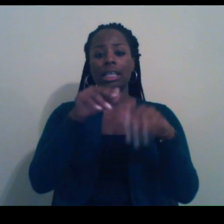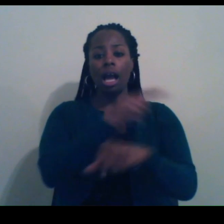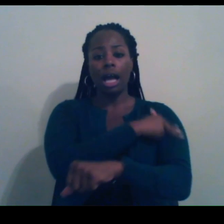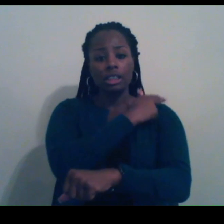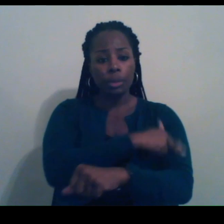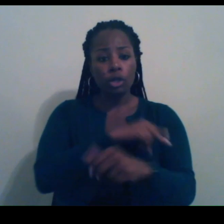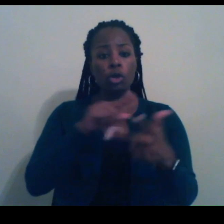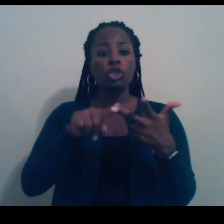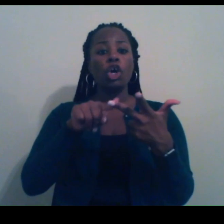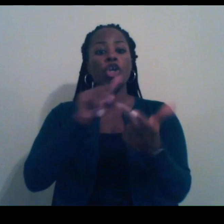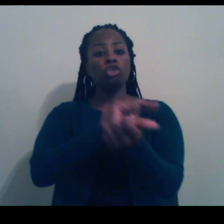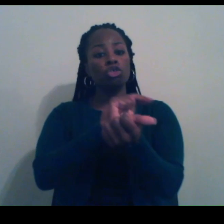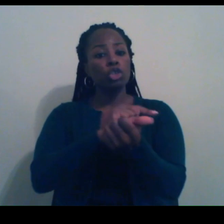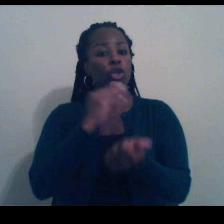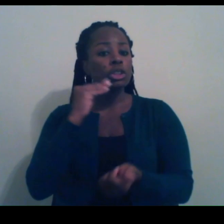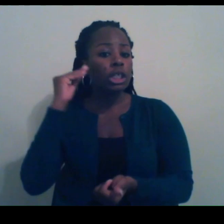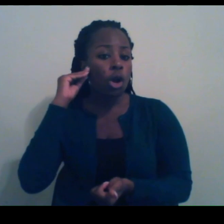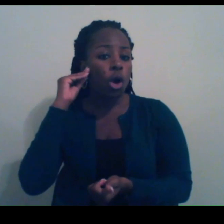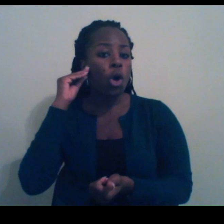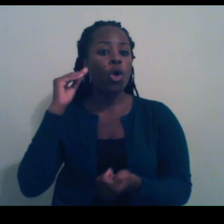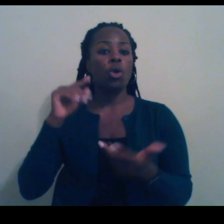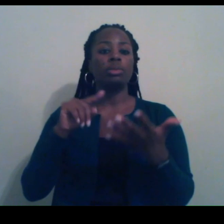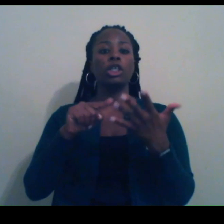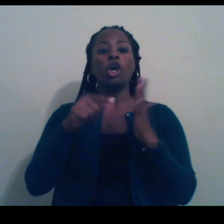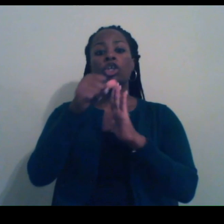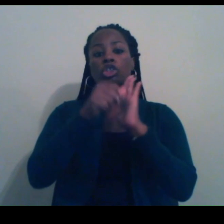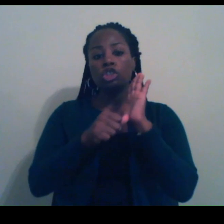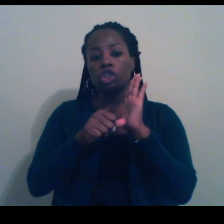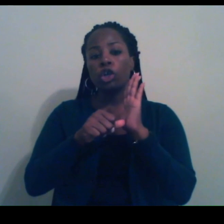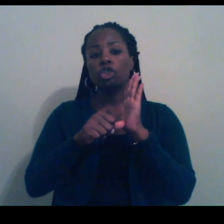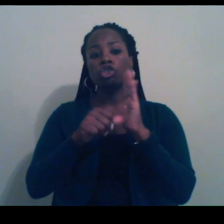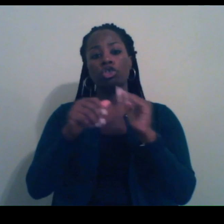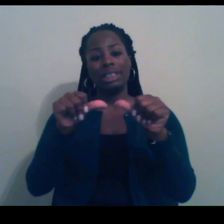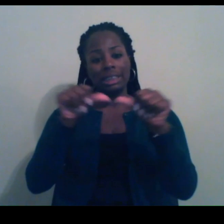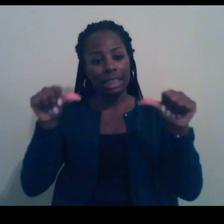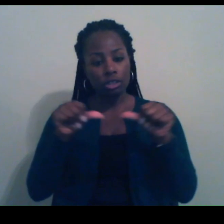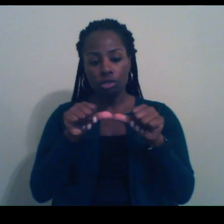dialysis facilities, surgery centers and the list goes on and that gives us a